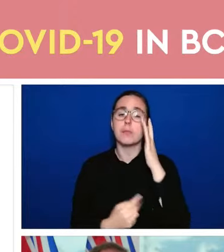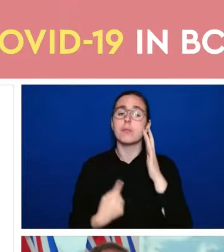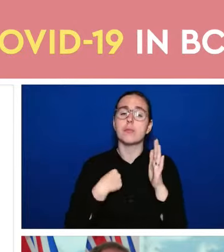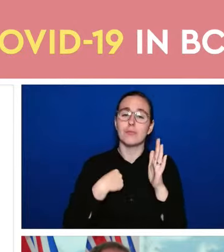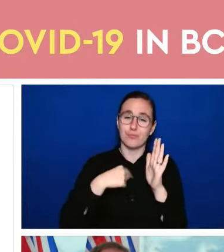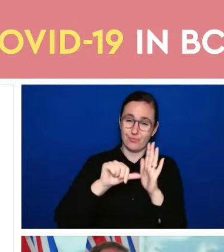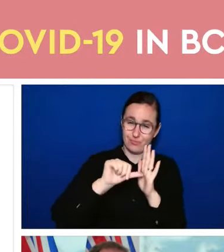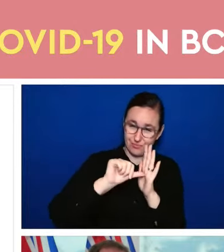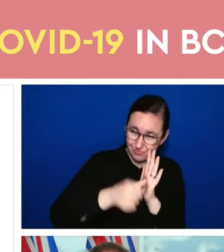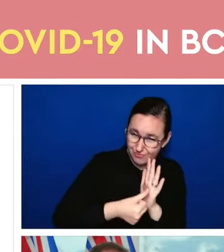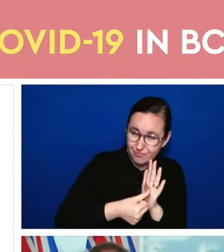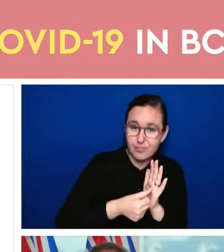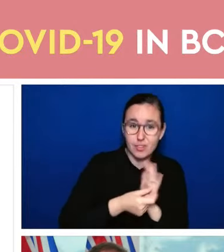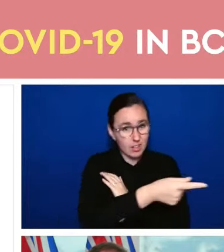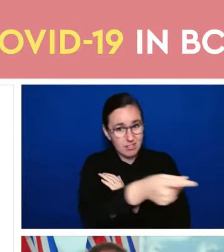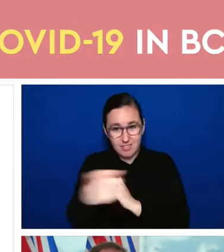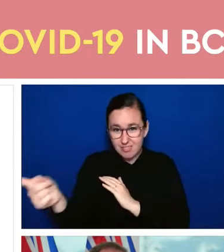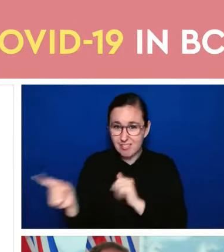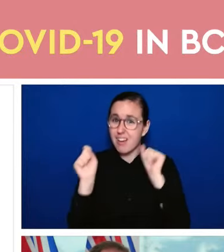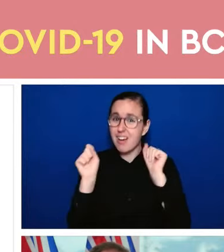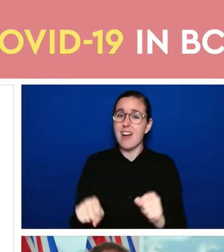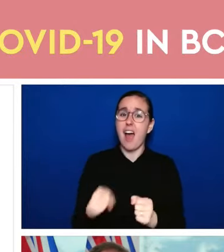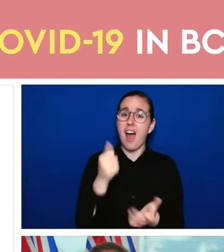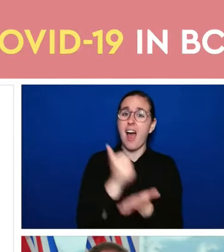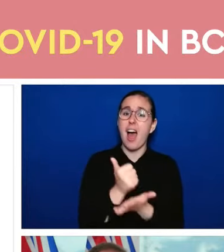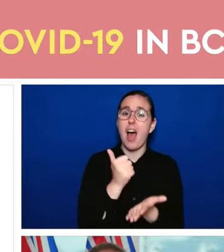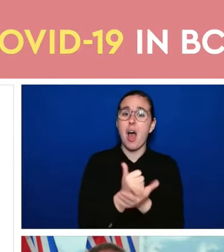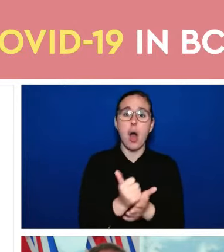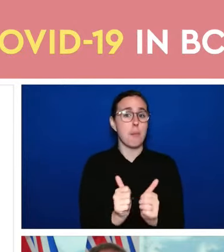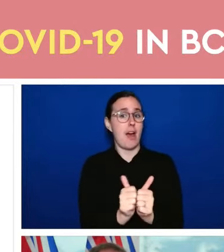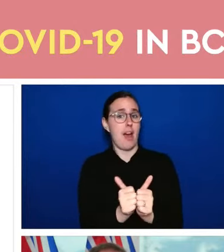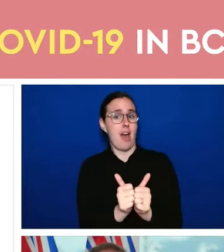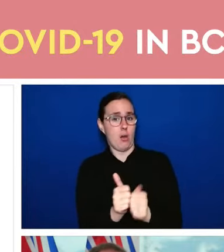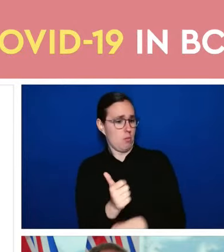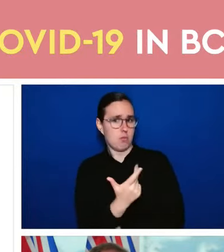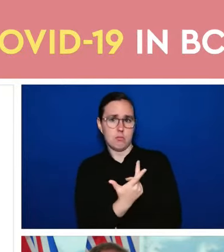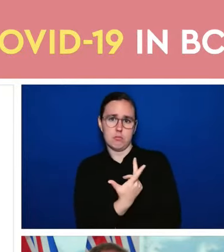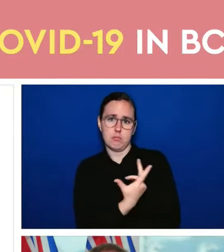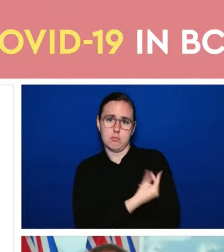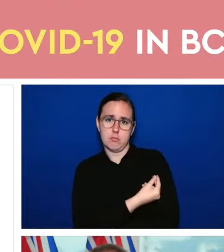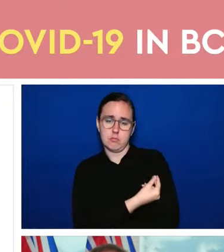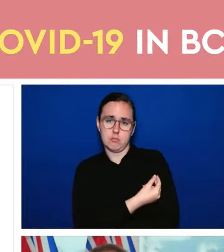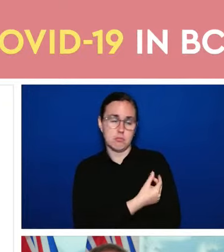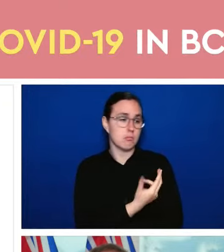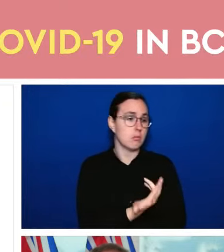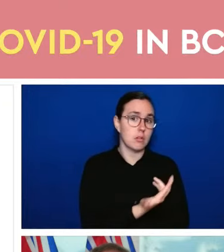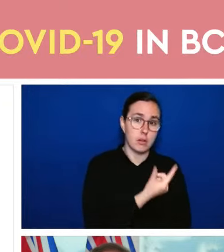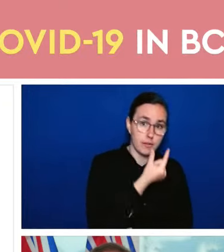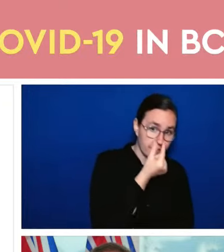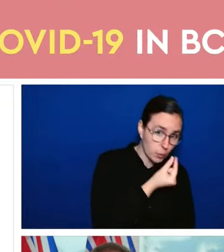over that. We can get immunised against influenza immunised the